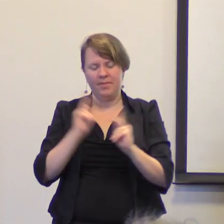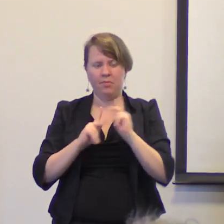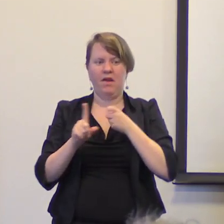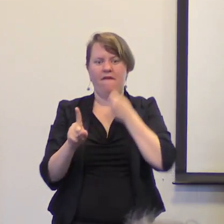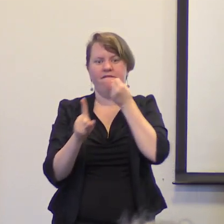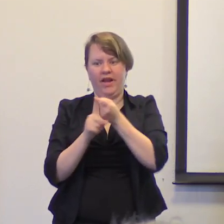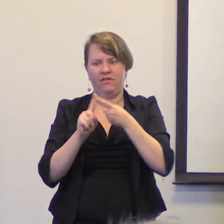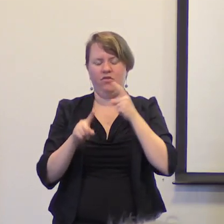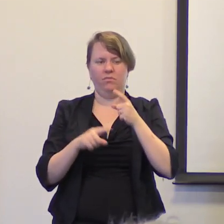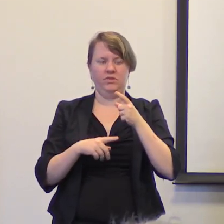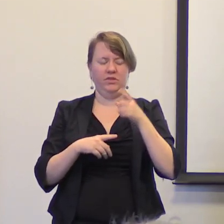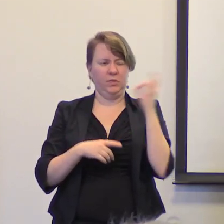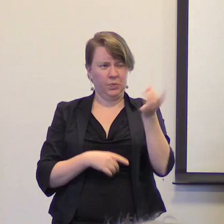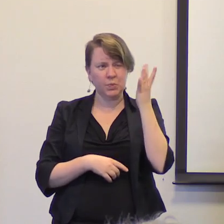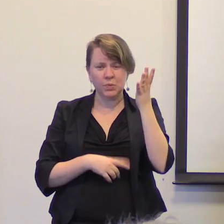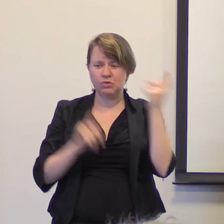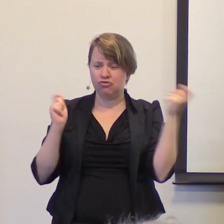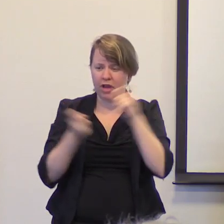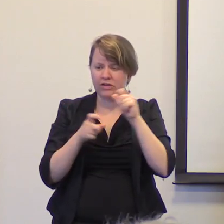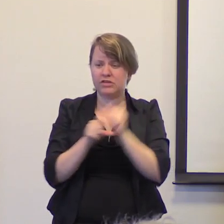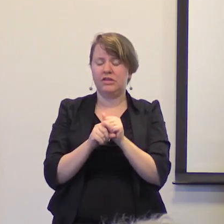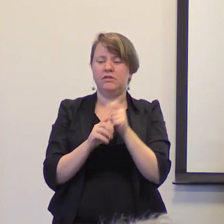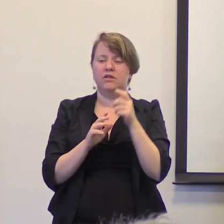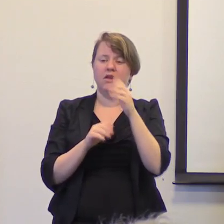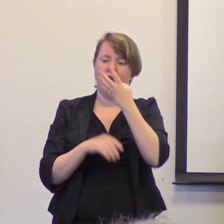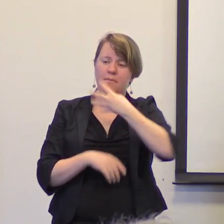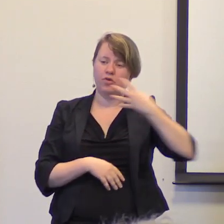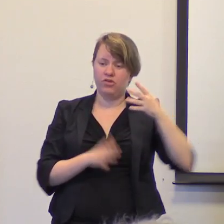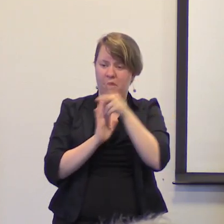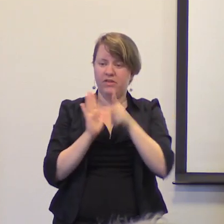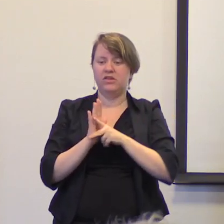changes in immigration policy, I'll start by telling you about one person, Hameed Darweesh.